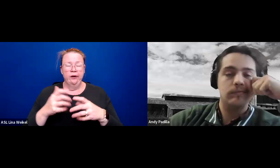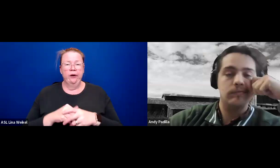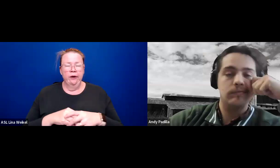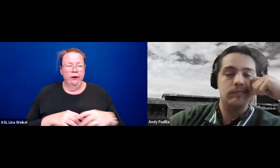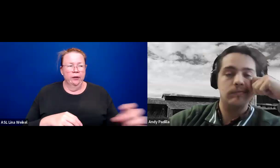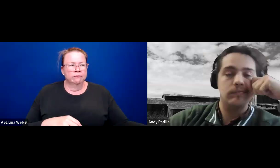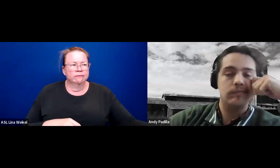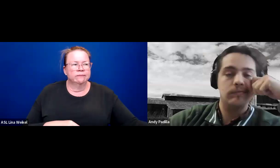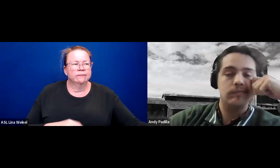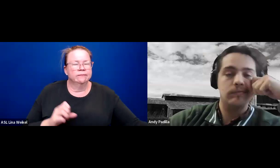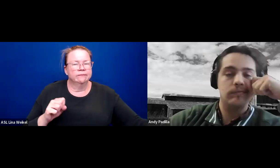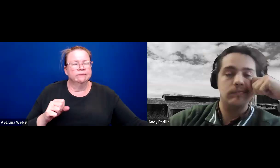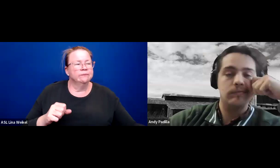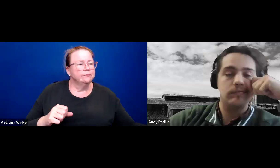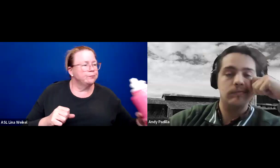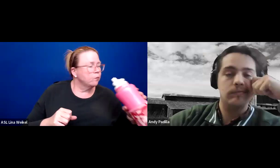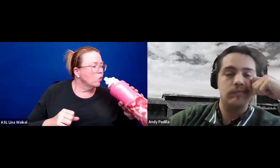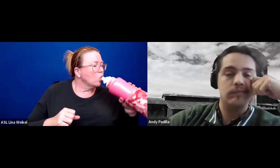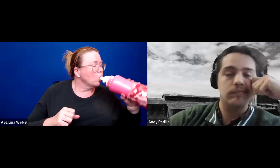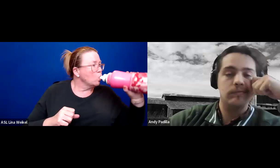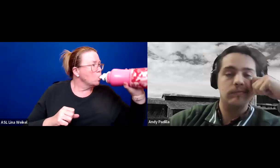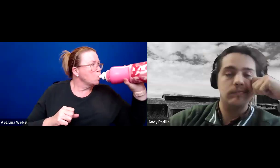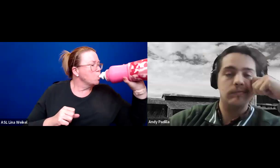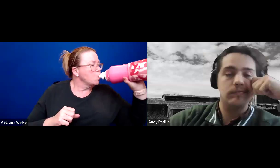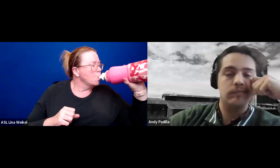Elissa w/ APRIL: so yeah, if anybody Elissa w/ APRIL: has any.